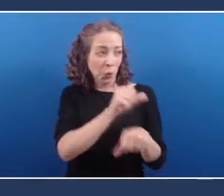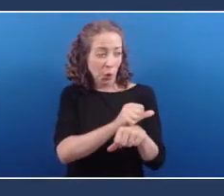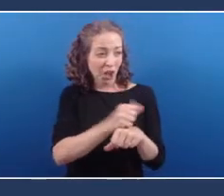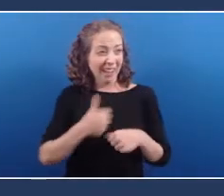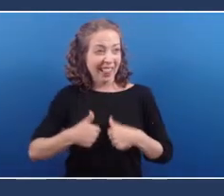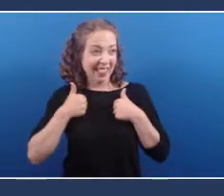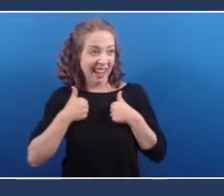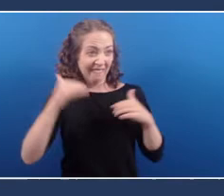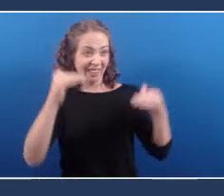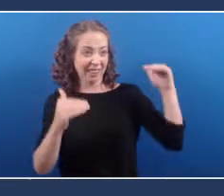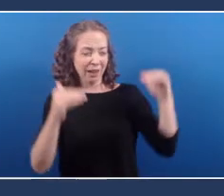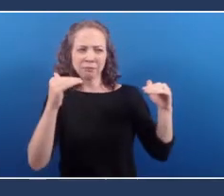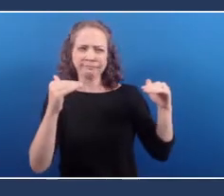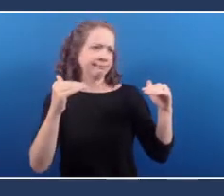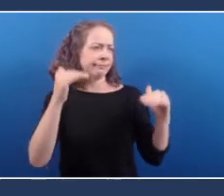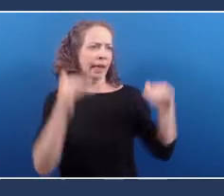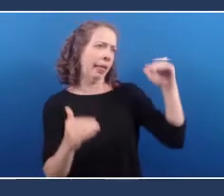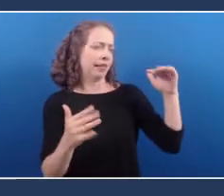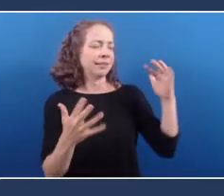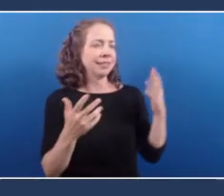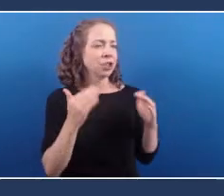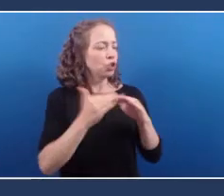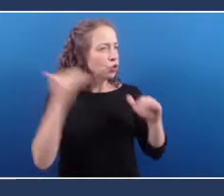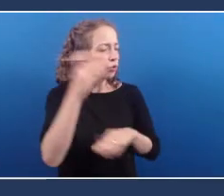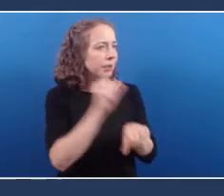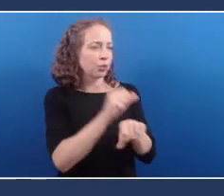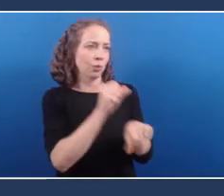It feels like you’re just working more and more.